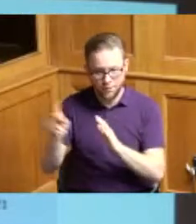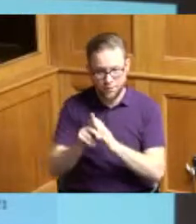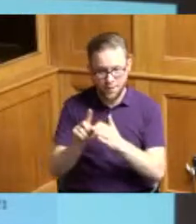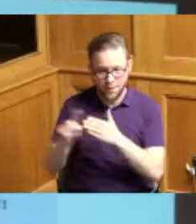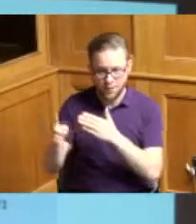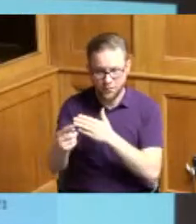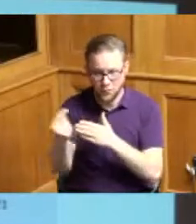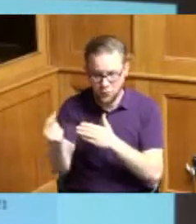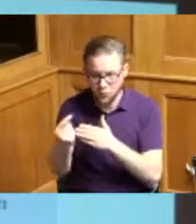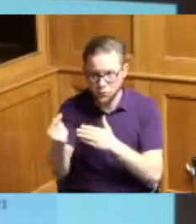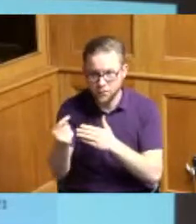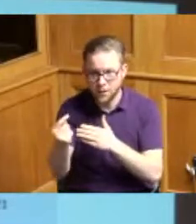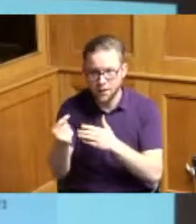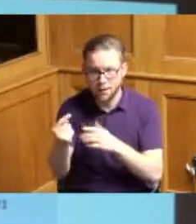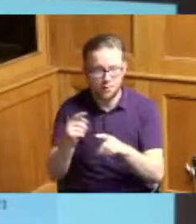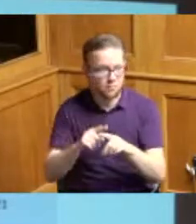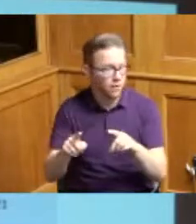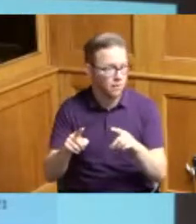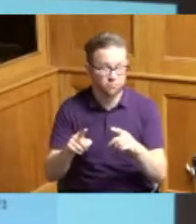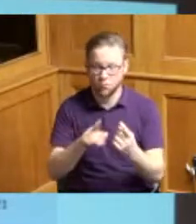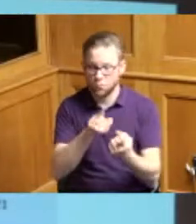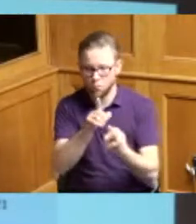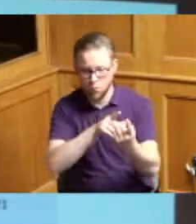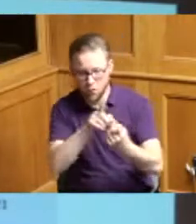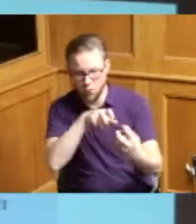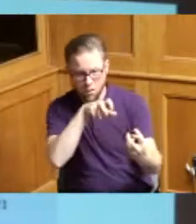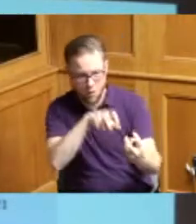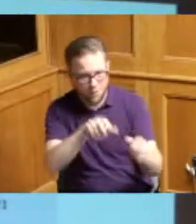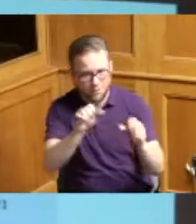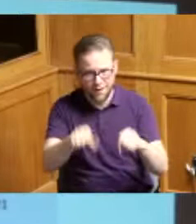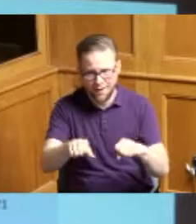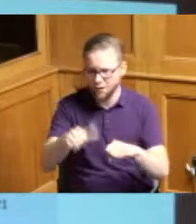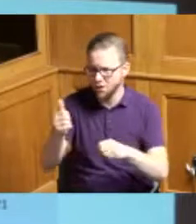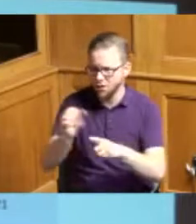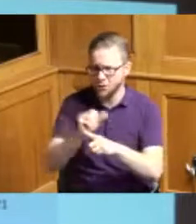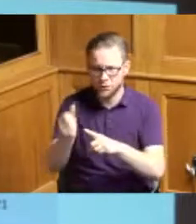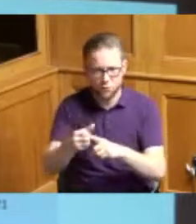back on on one-on-one sessions or any other venue you guys would like us to do that for